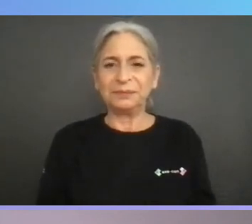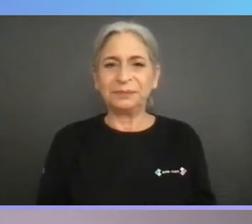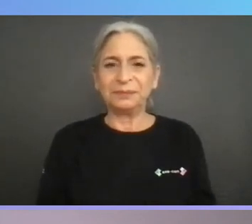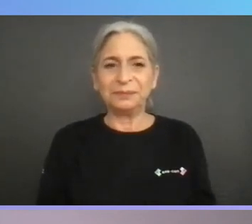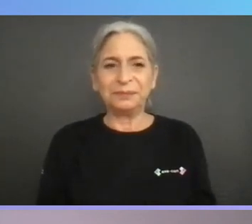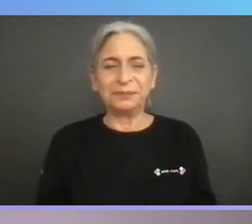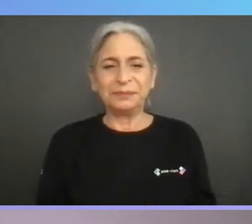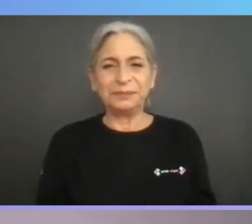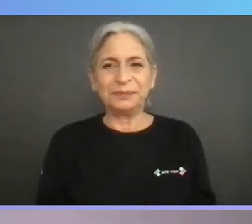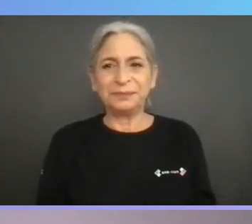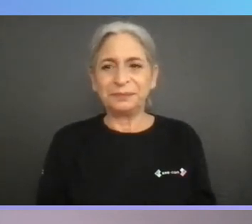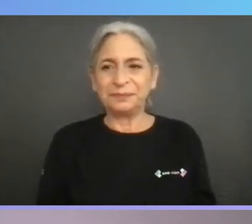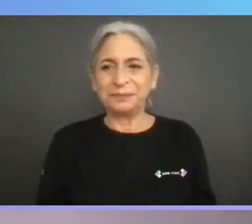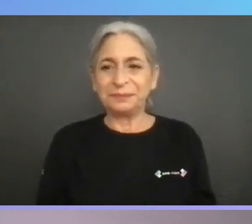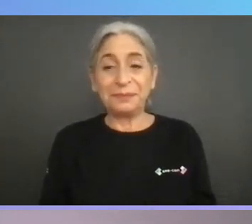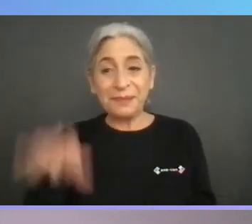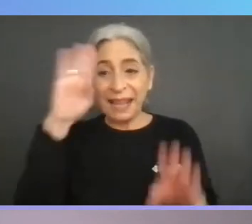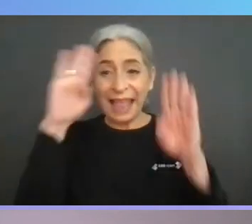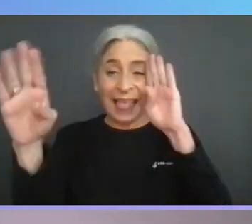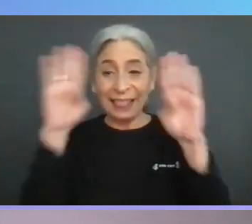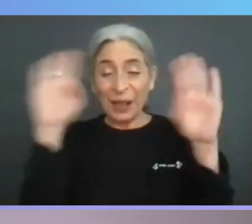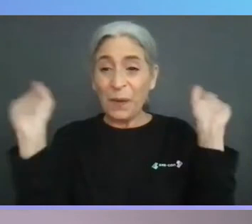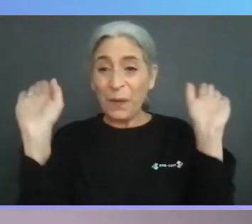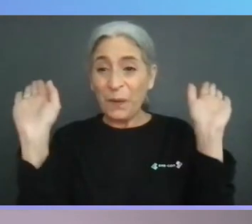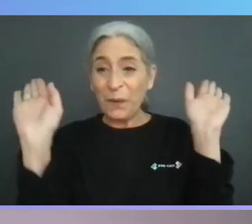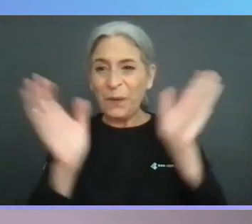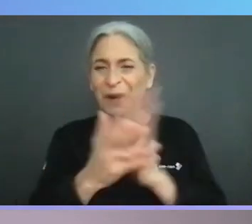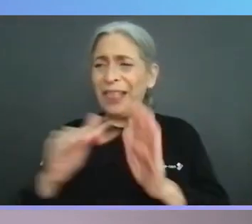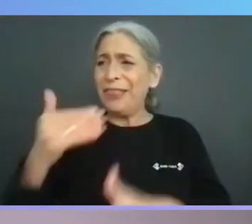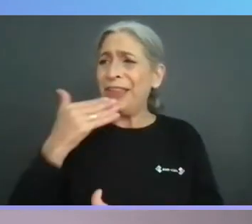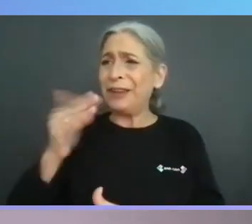Hello all. Thank you for that introduction. Excited to be here